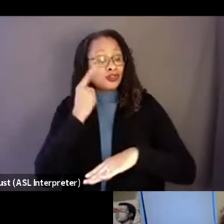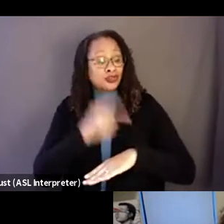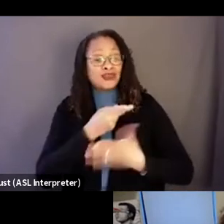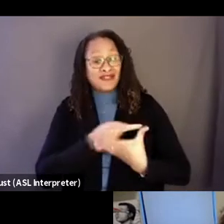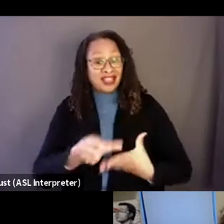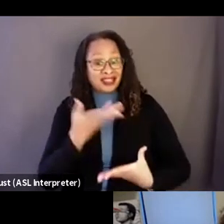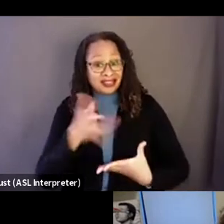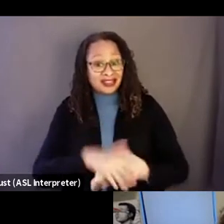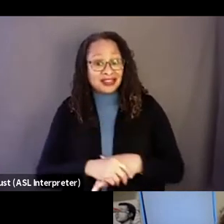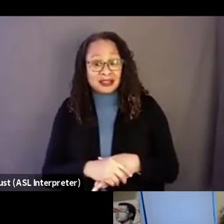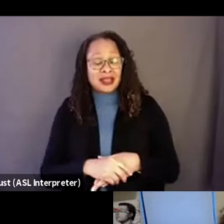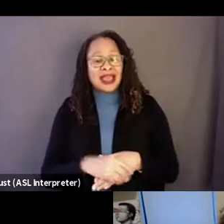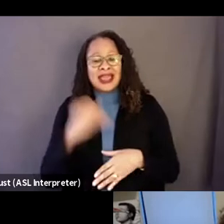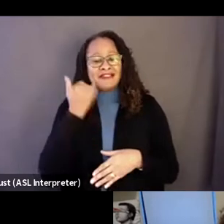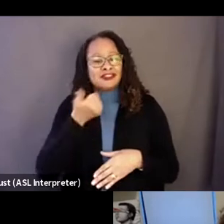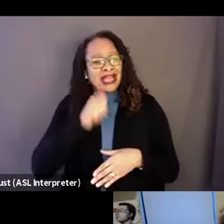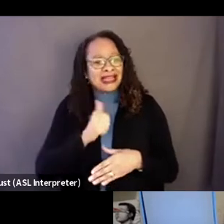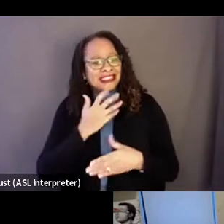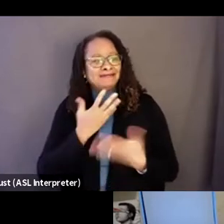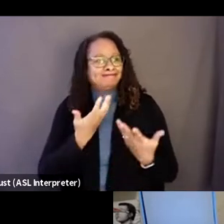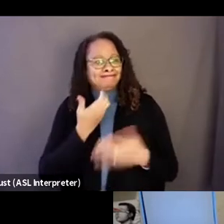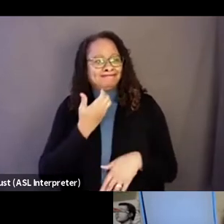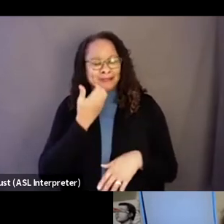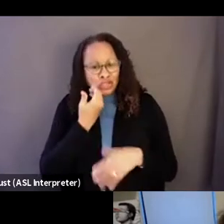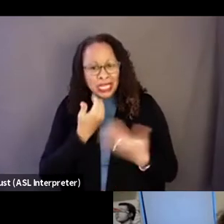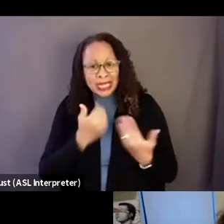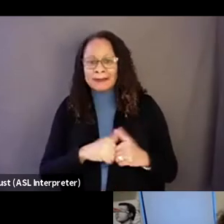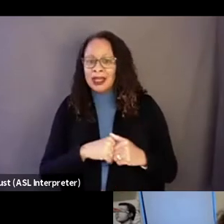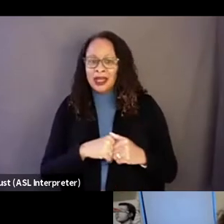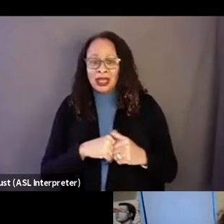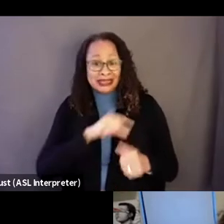And so if there's any shame or any guilt, it should be on our society,